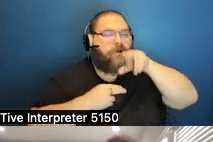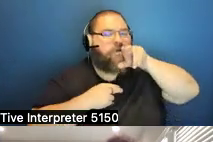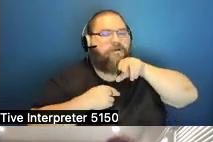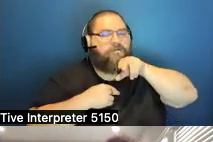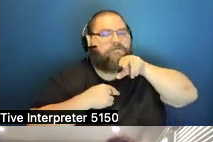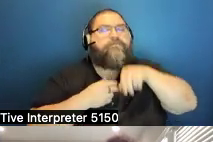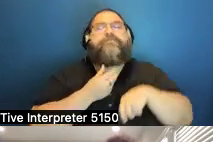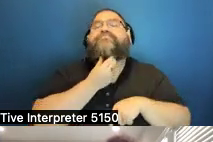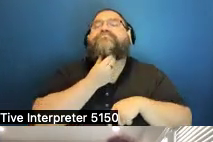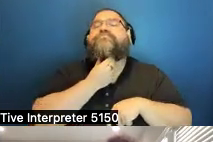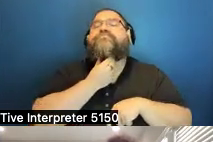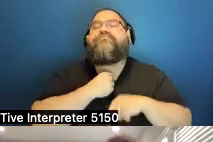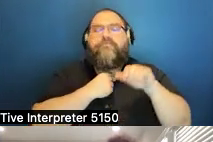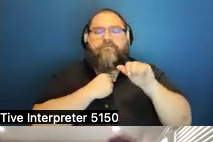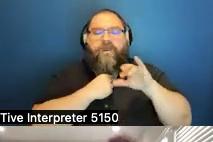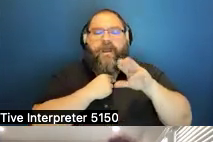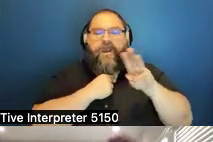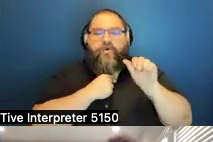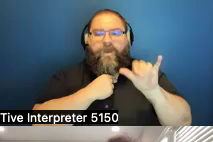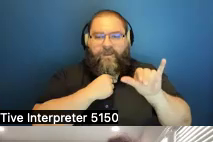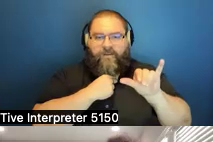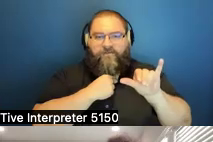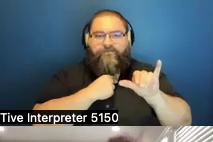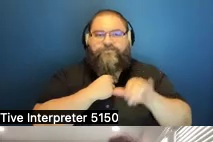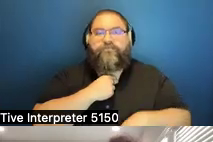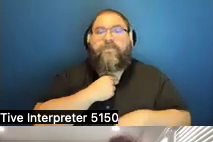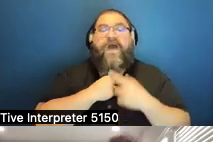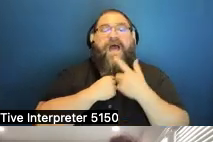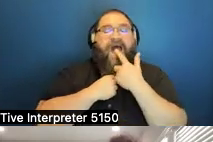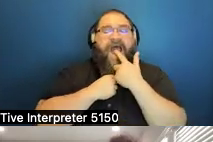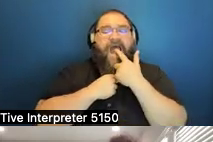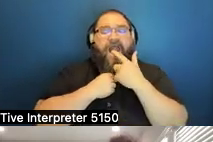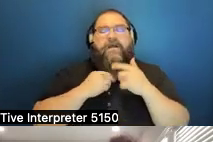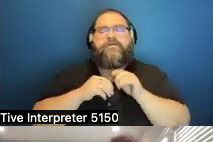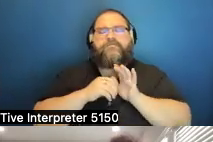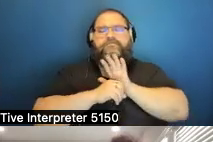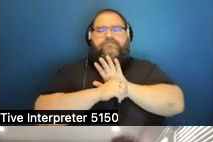19:42:30 Your tongue should be sealed. 19:42:33 In the roof of your mouth.